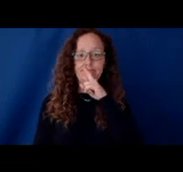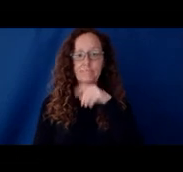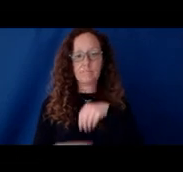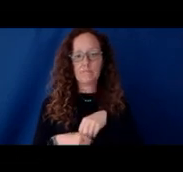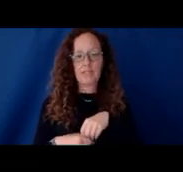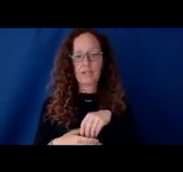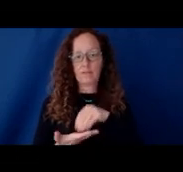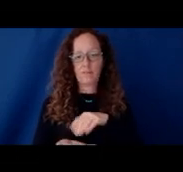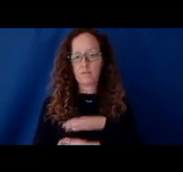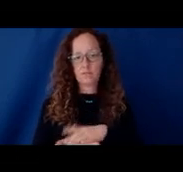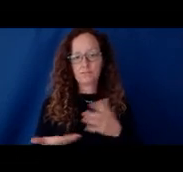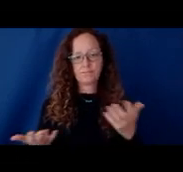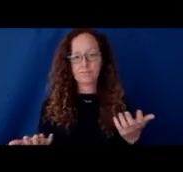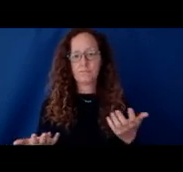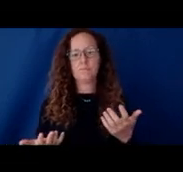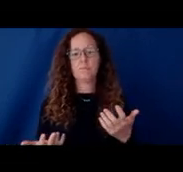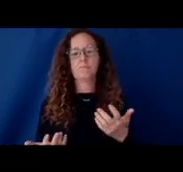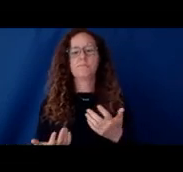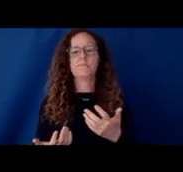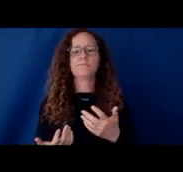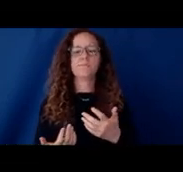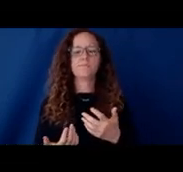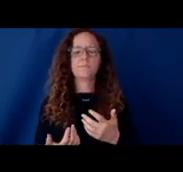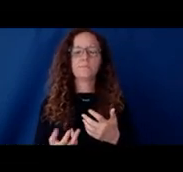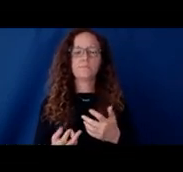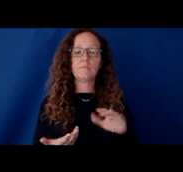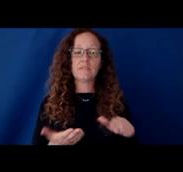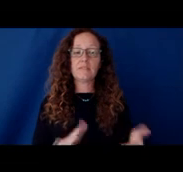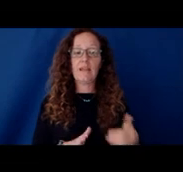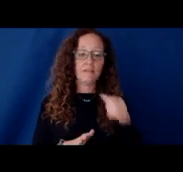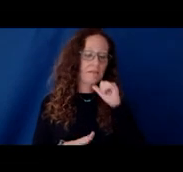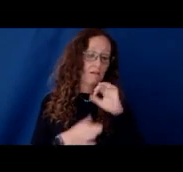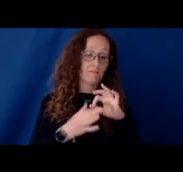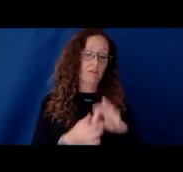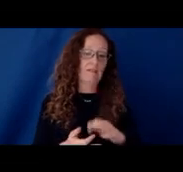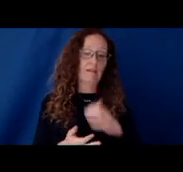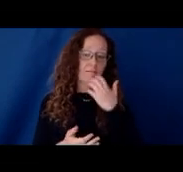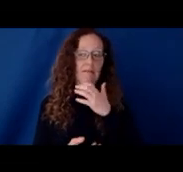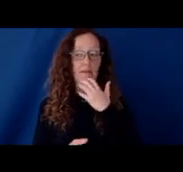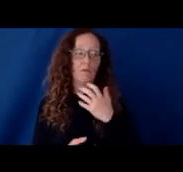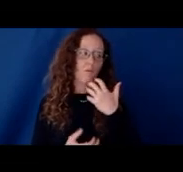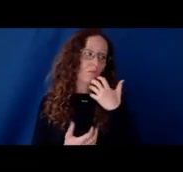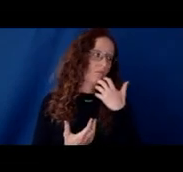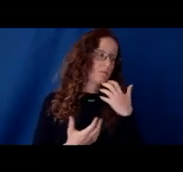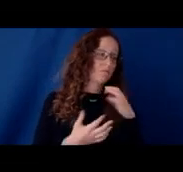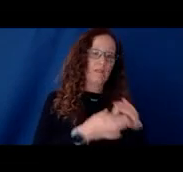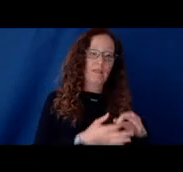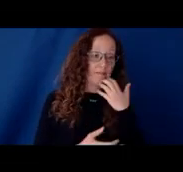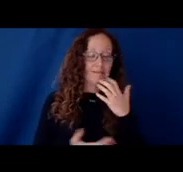that that was not resulting from heat, will not be apparent from the death certificate. And also